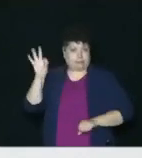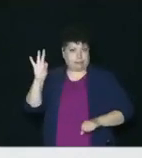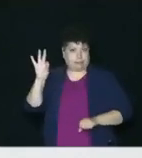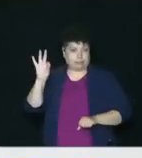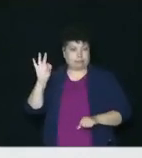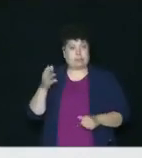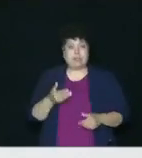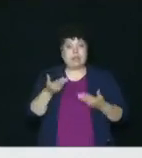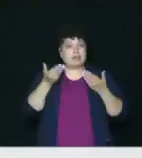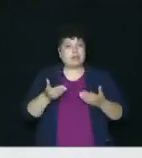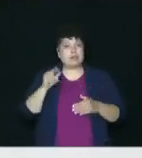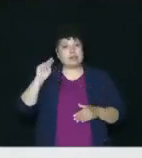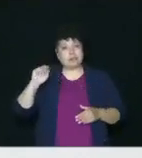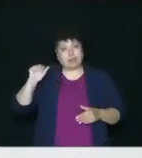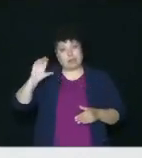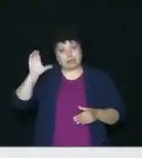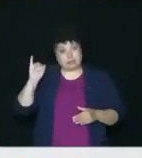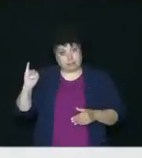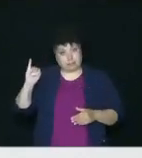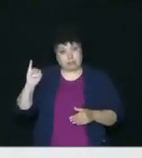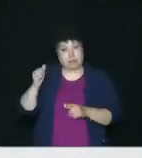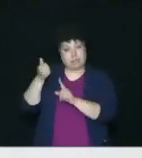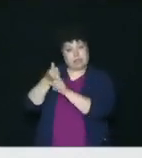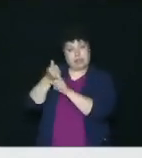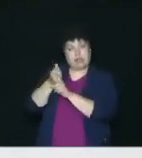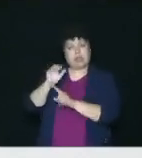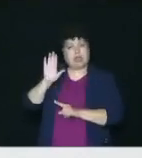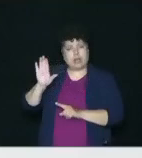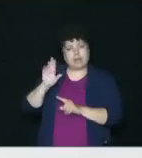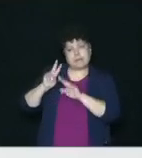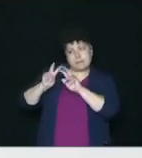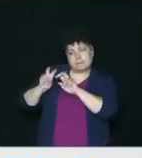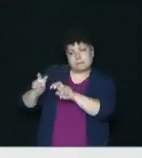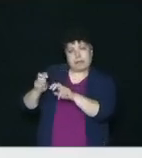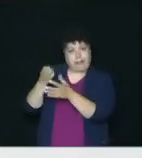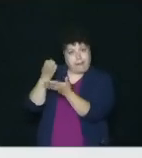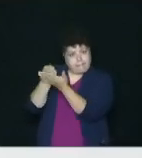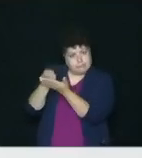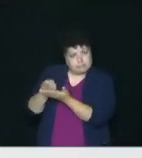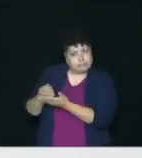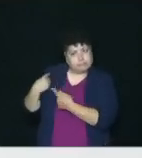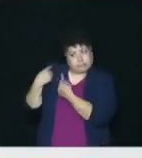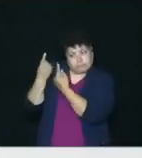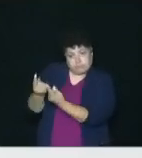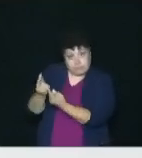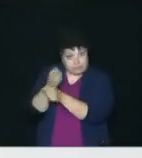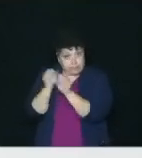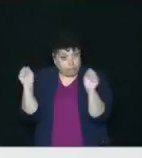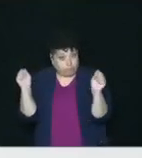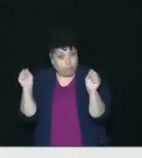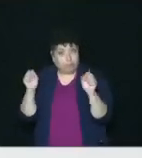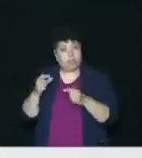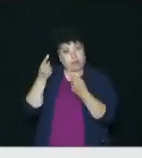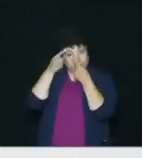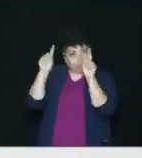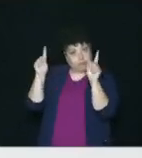PROTECT CHILDREN AGAINST COVID-19.